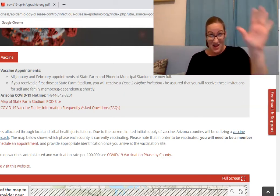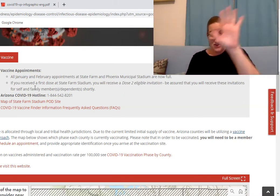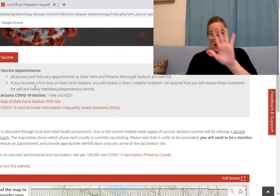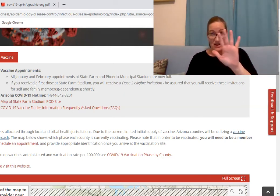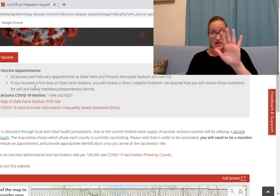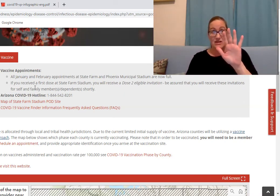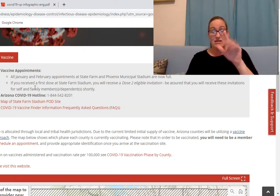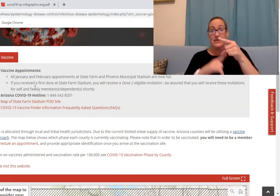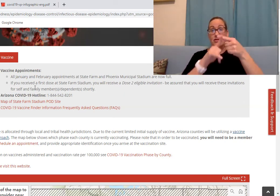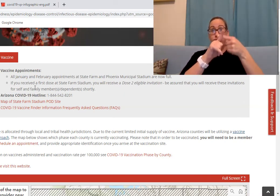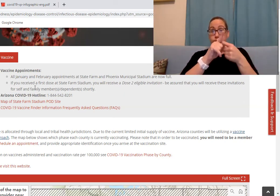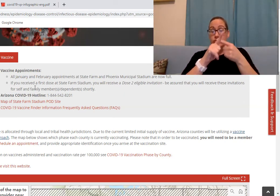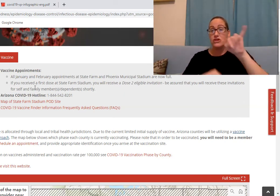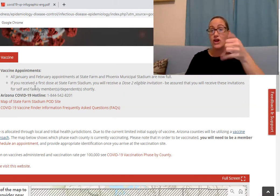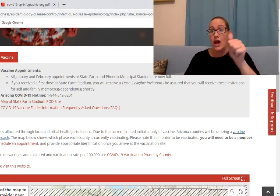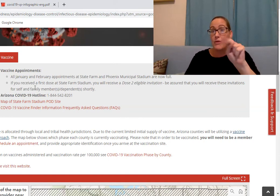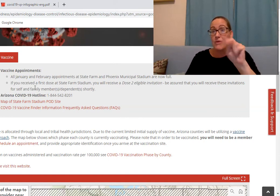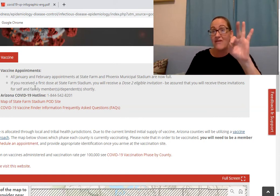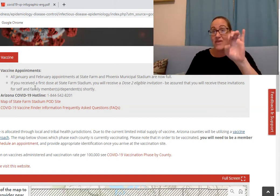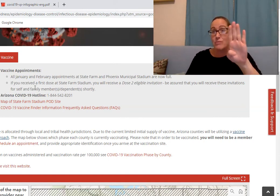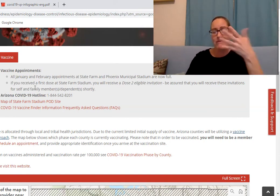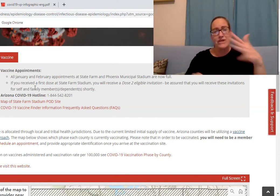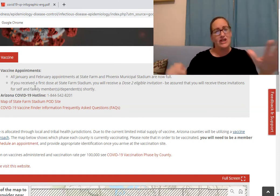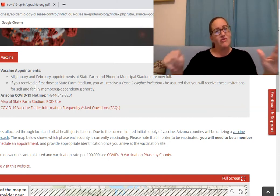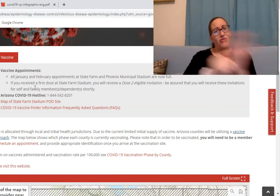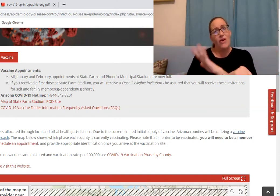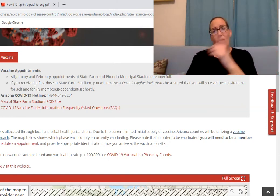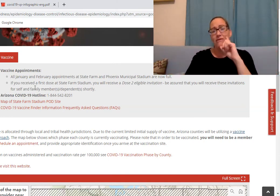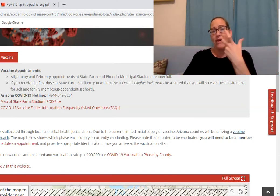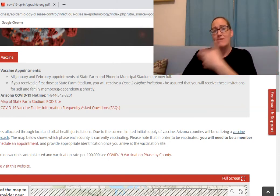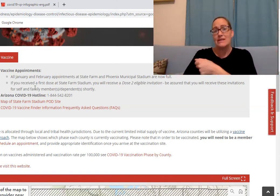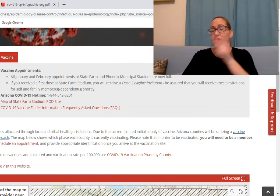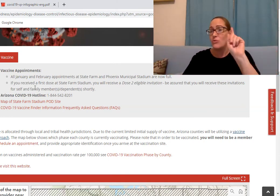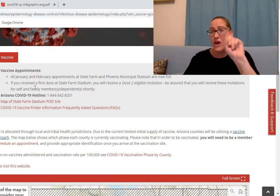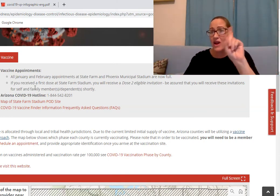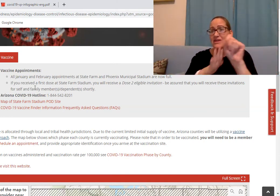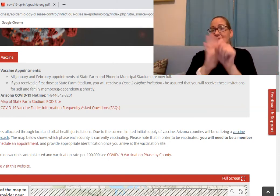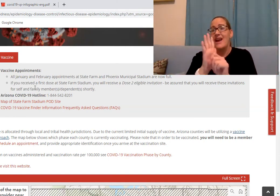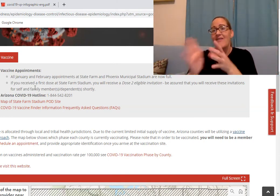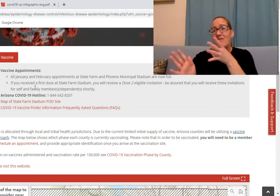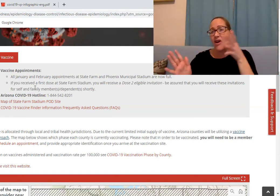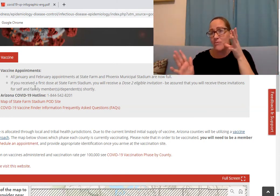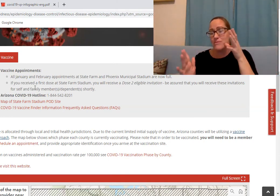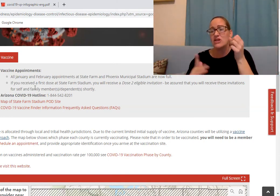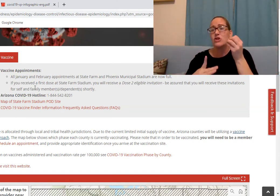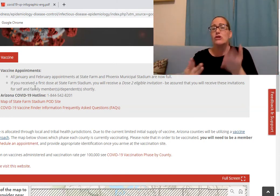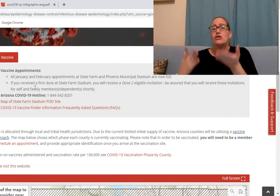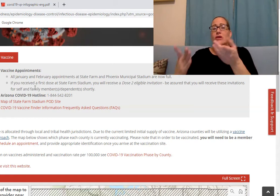Now, this is saying that in Phoenix area for the month of January and February, the schedule has been full at the State Farms stadium.